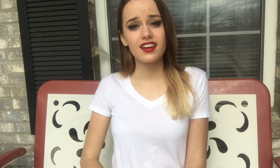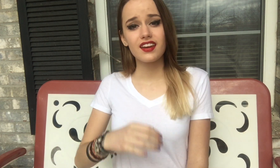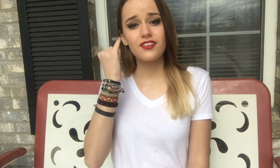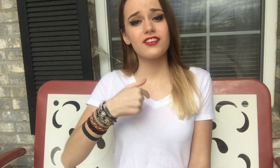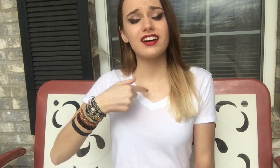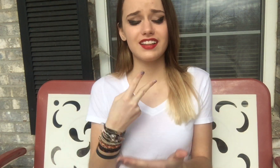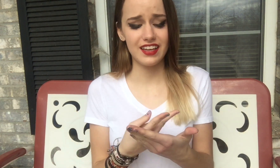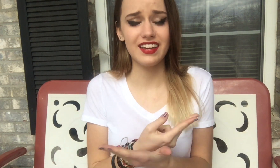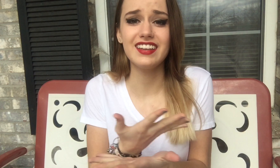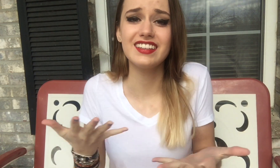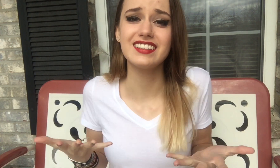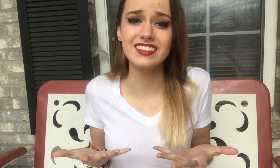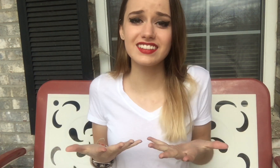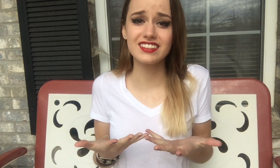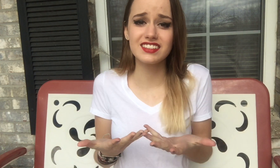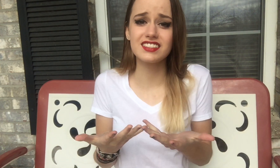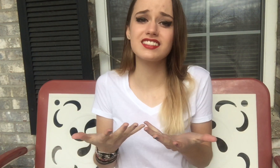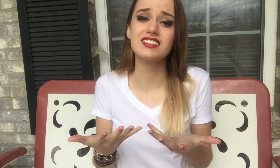If I lay here